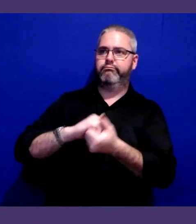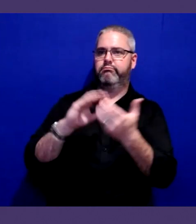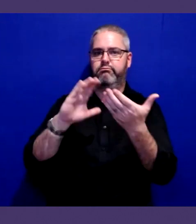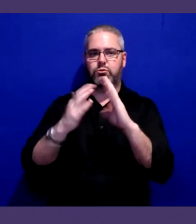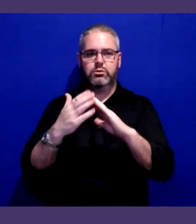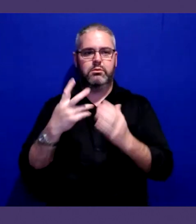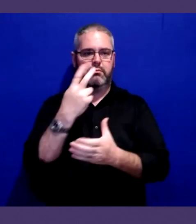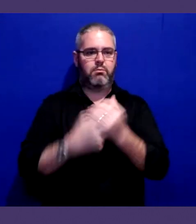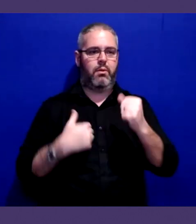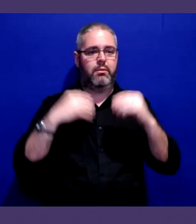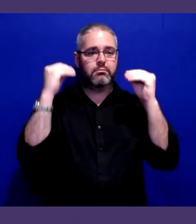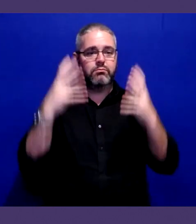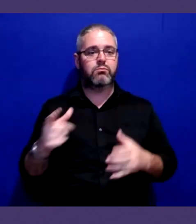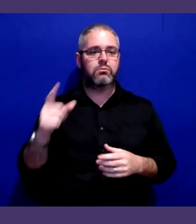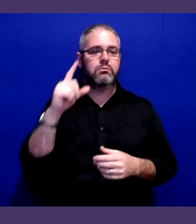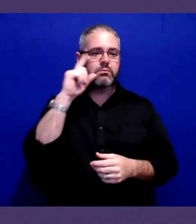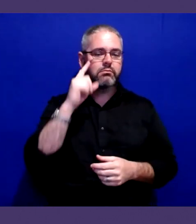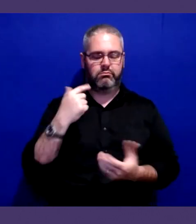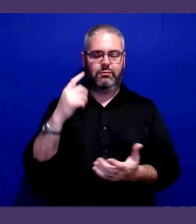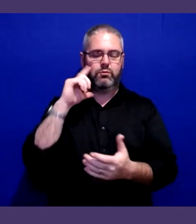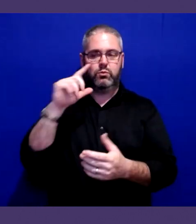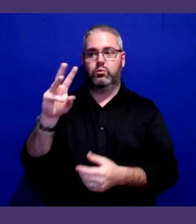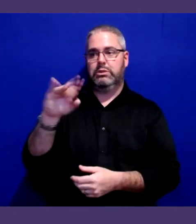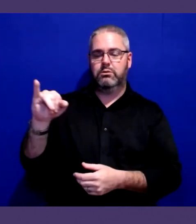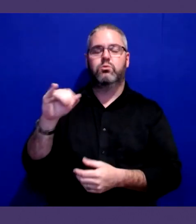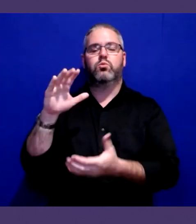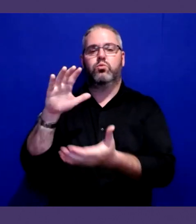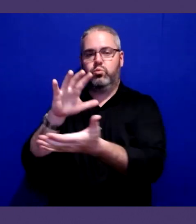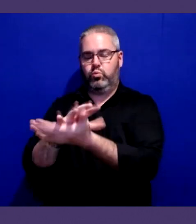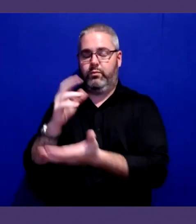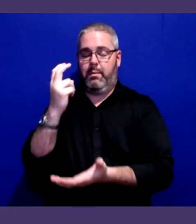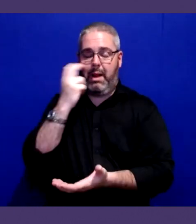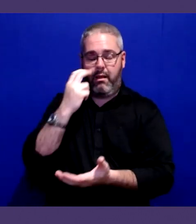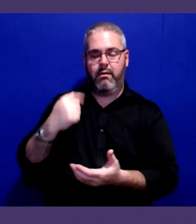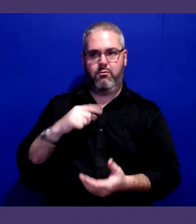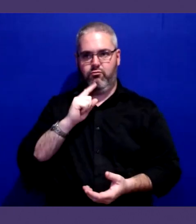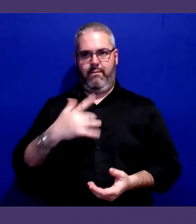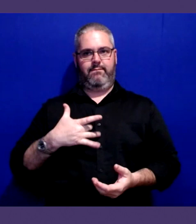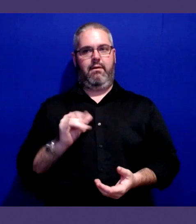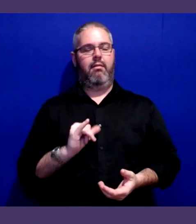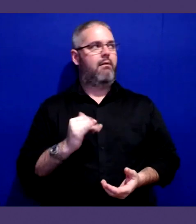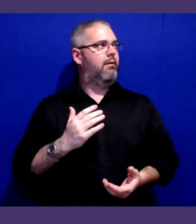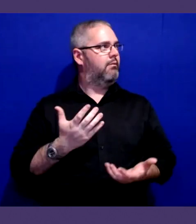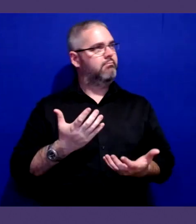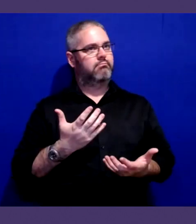the Wisconsin School for the Blind. I don't have lived experience personally,